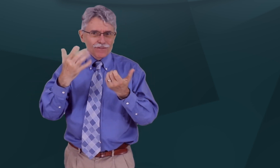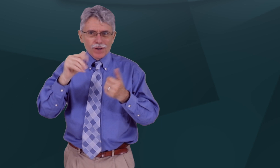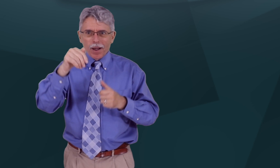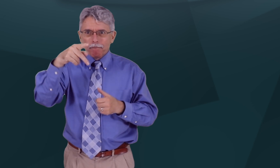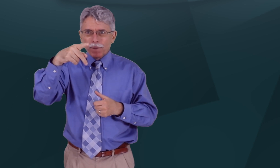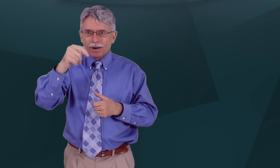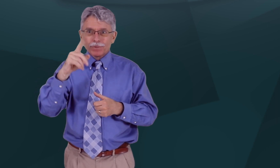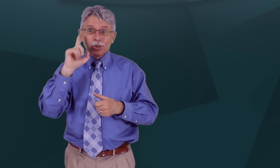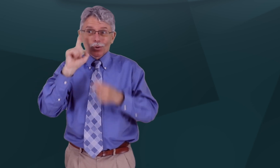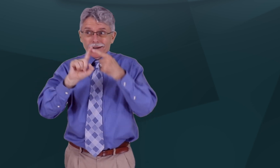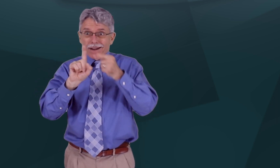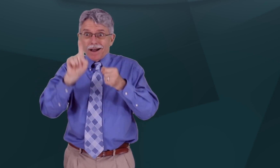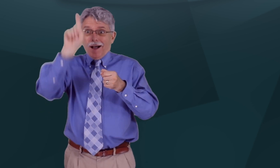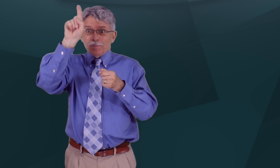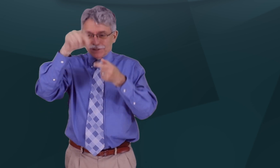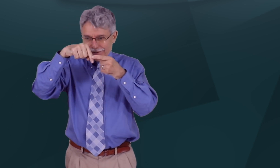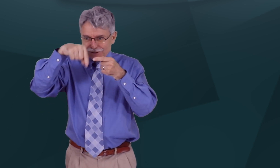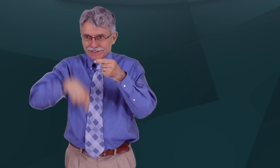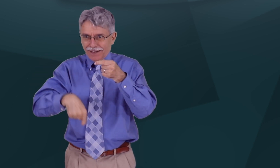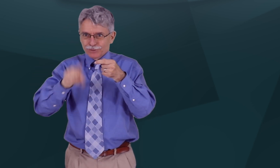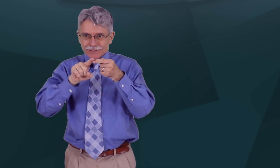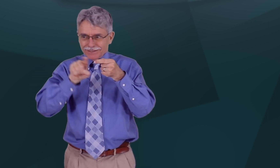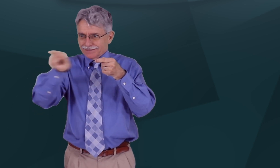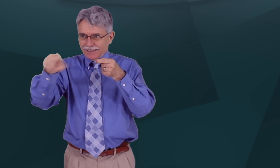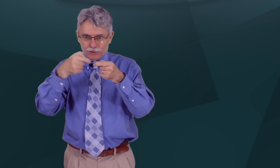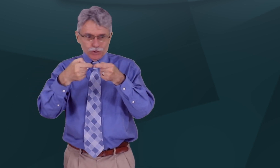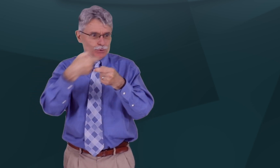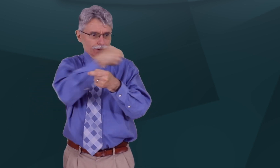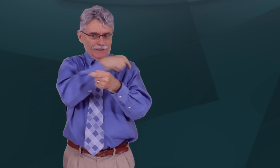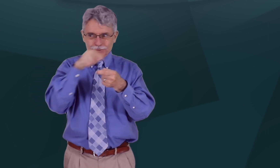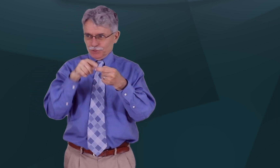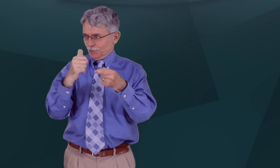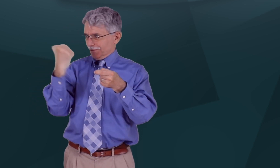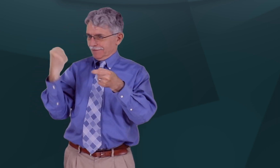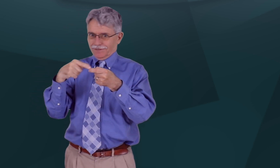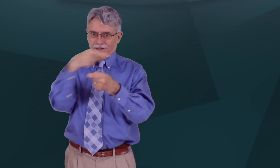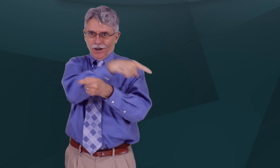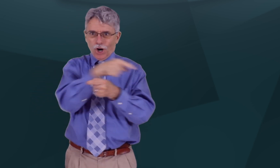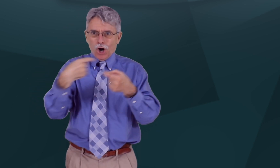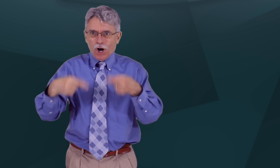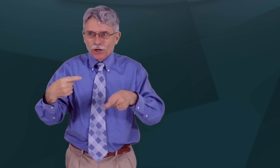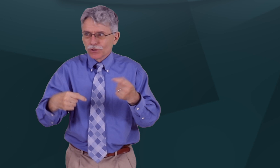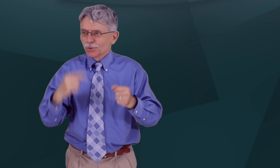If you live in an apartment, you can hear them upstairs and downstairs, to the left, and to the right, in front of you, and behind you.